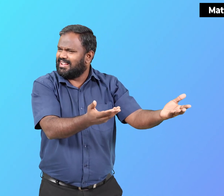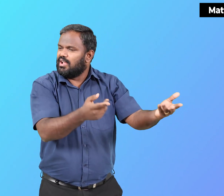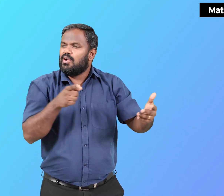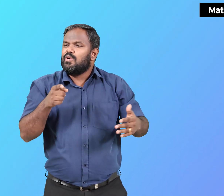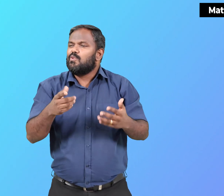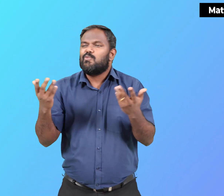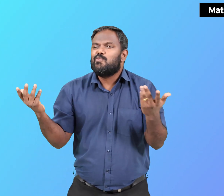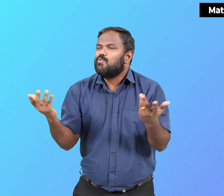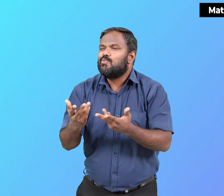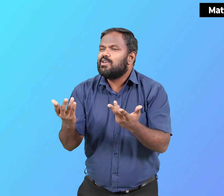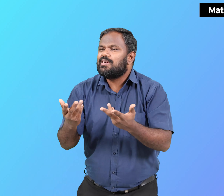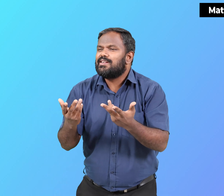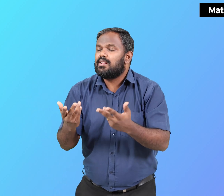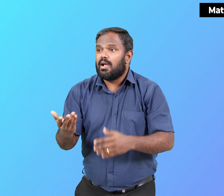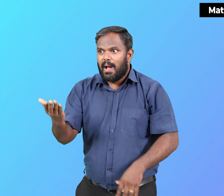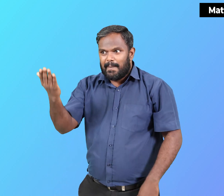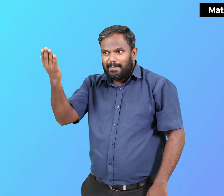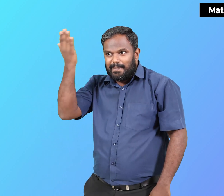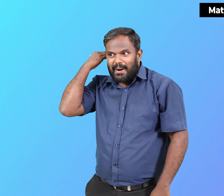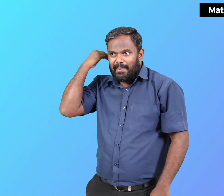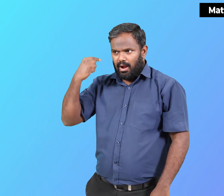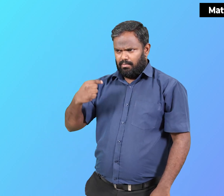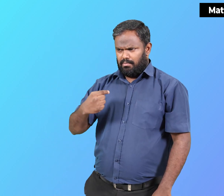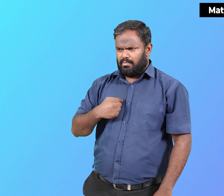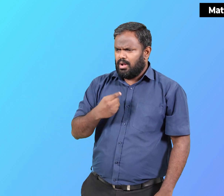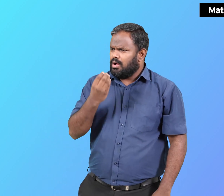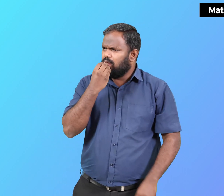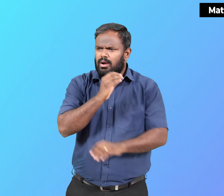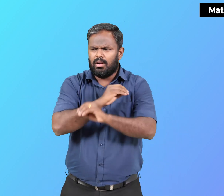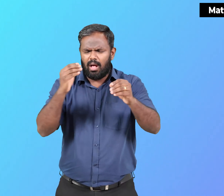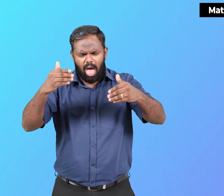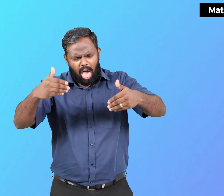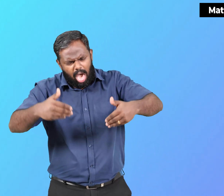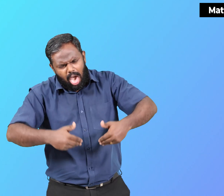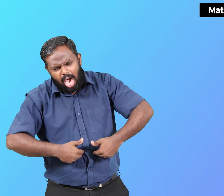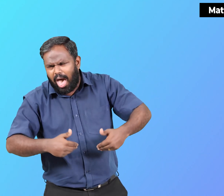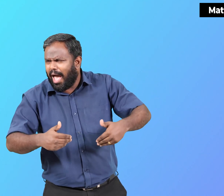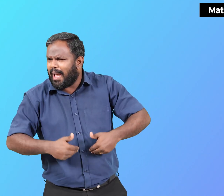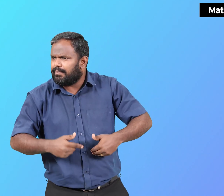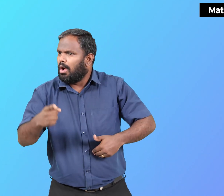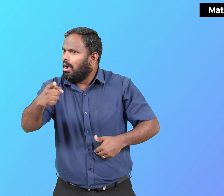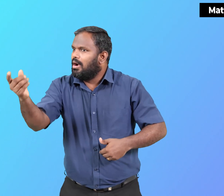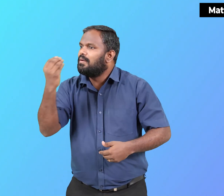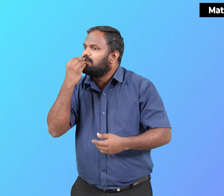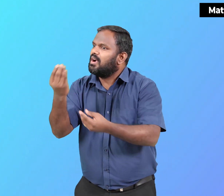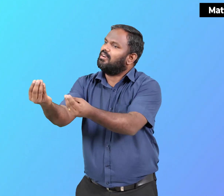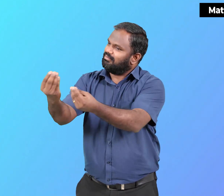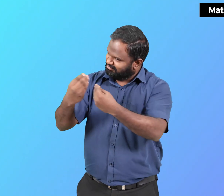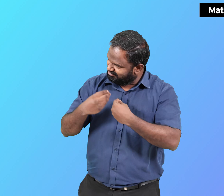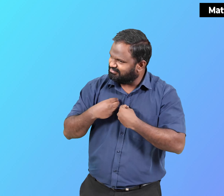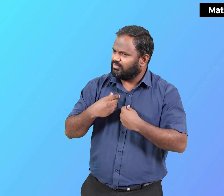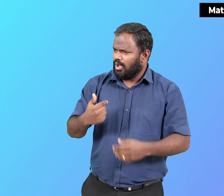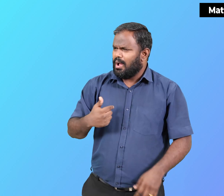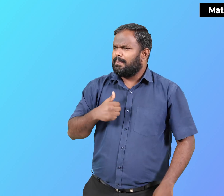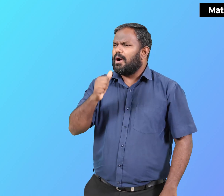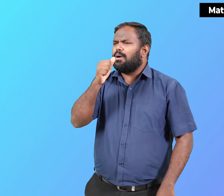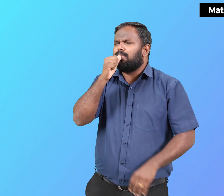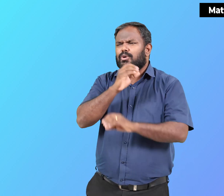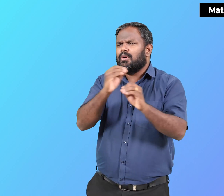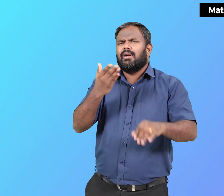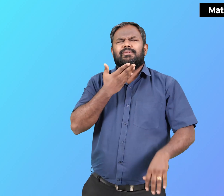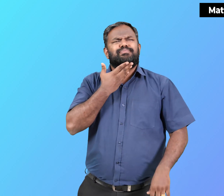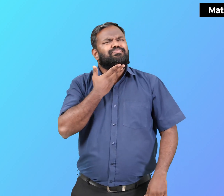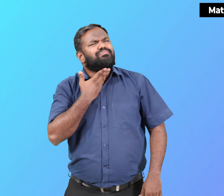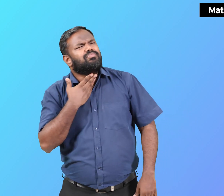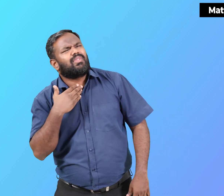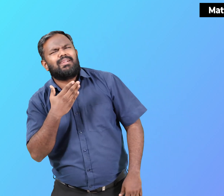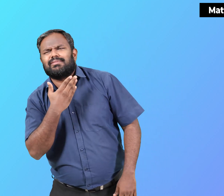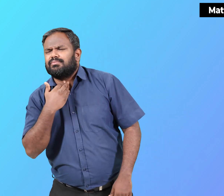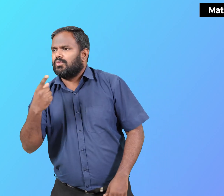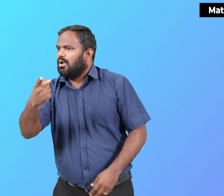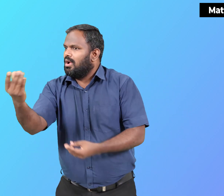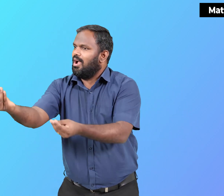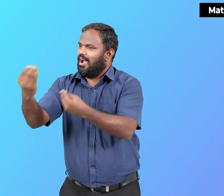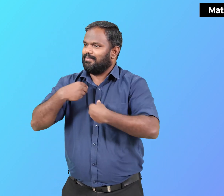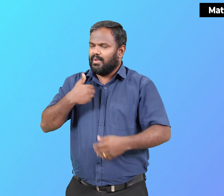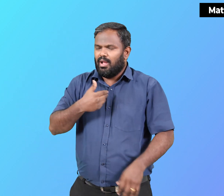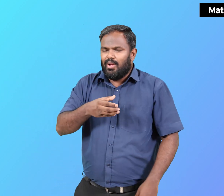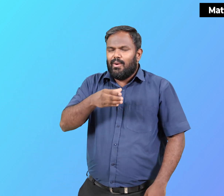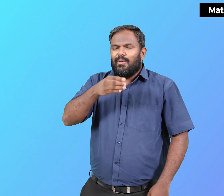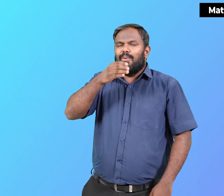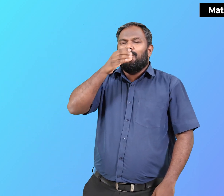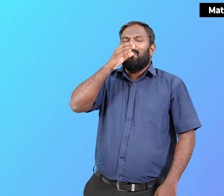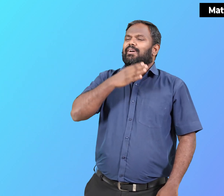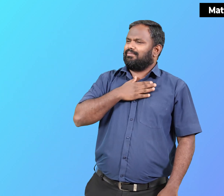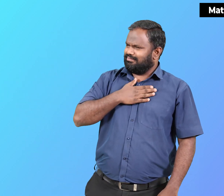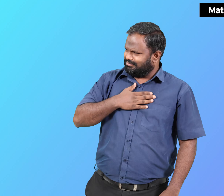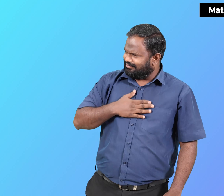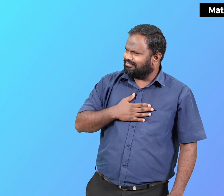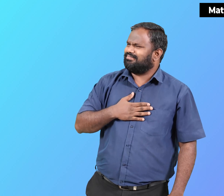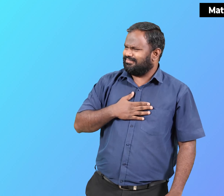It is yours because when I was hungry, you gave me food to eat. When I was thirsty, you gave me something to drink.